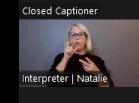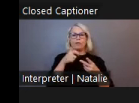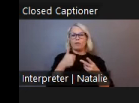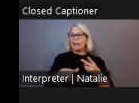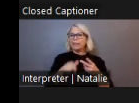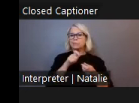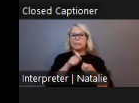or conditions.